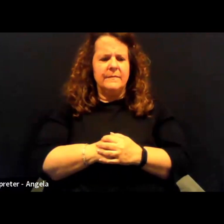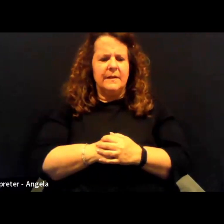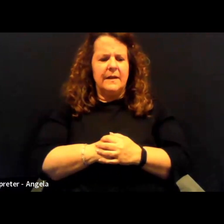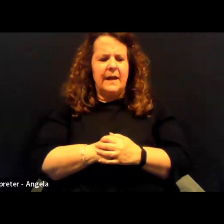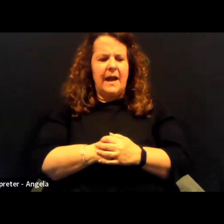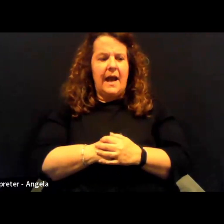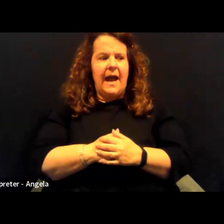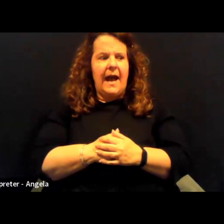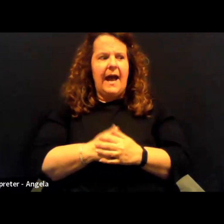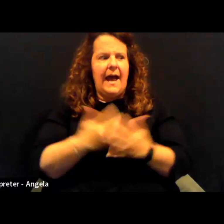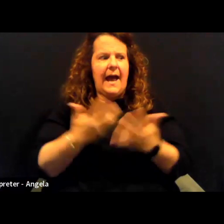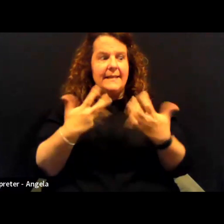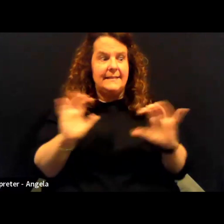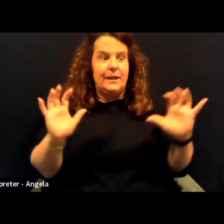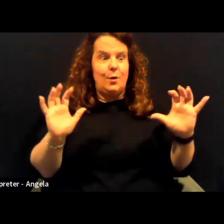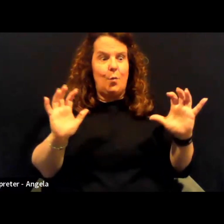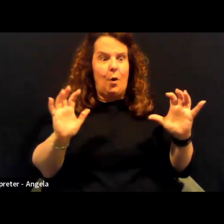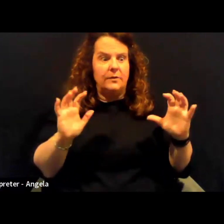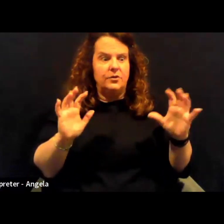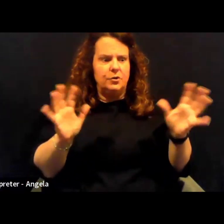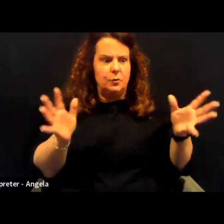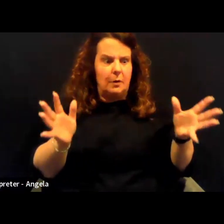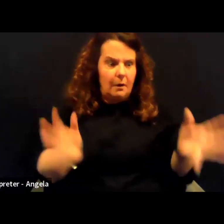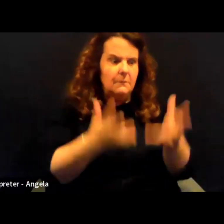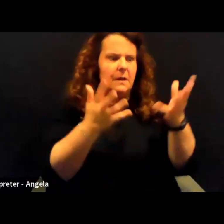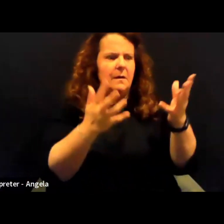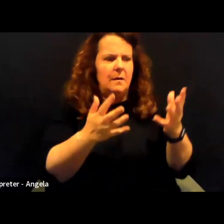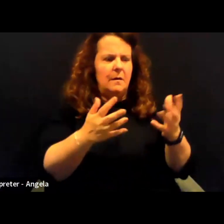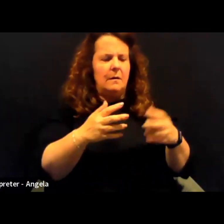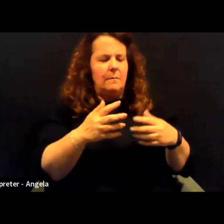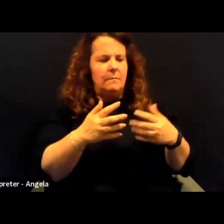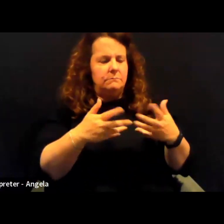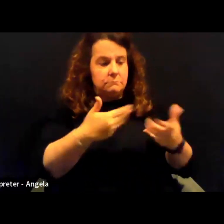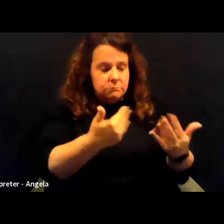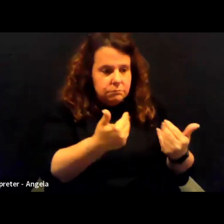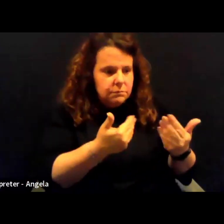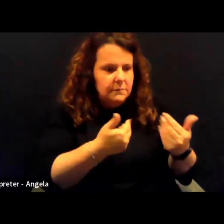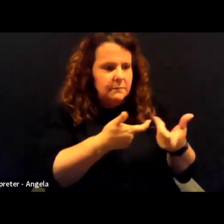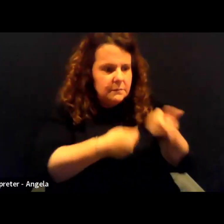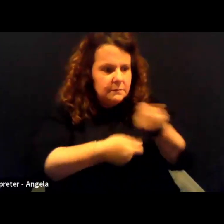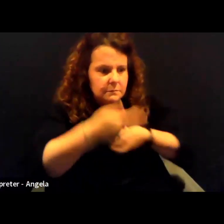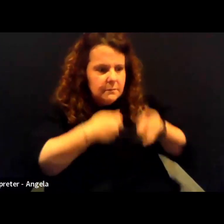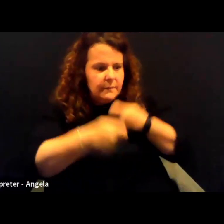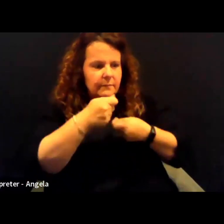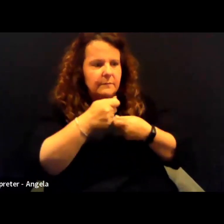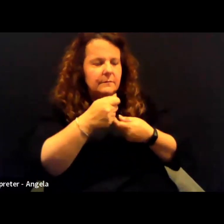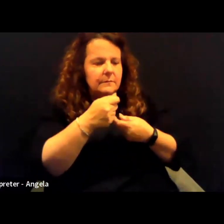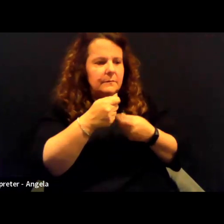statements, but where are your interests? But there's, there's a preconception that